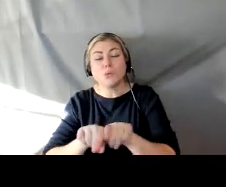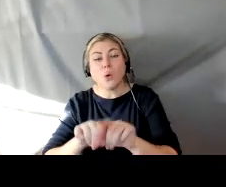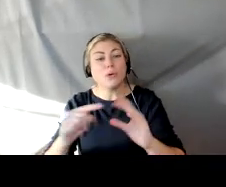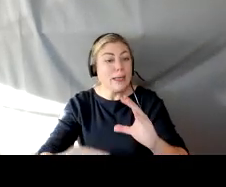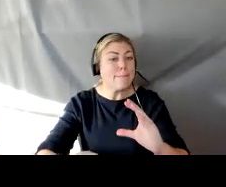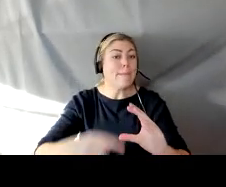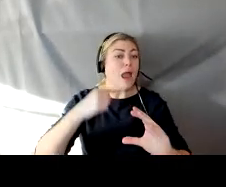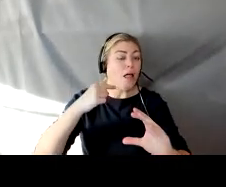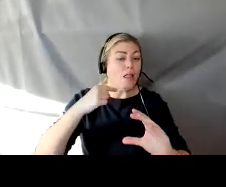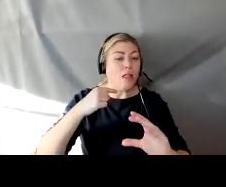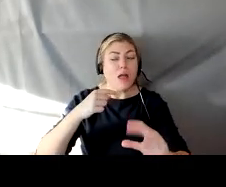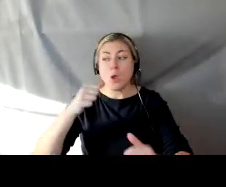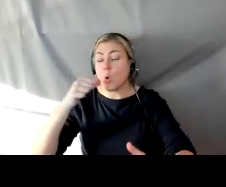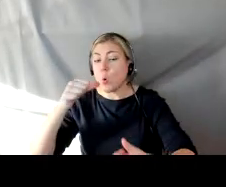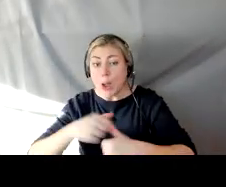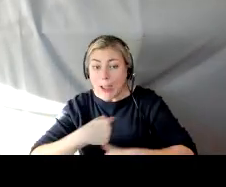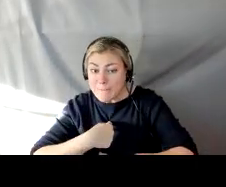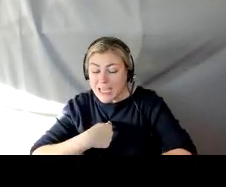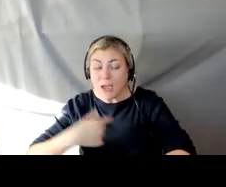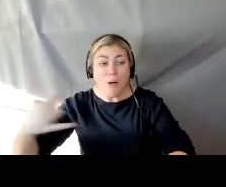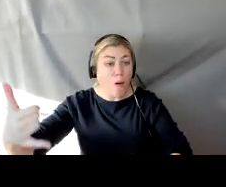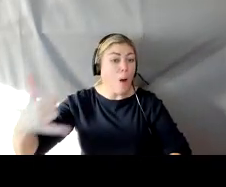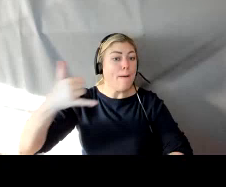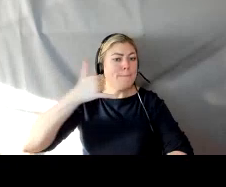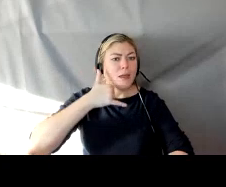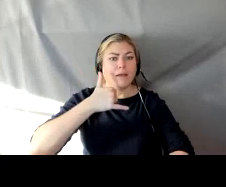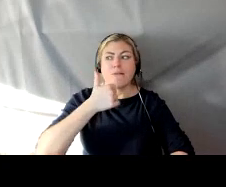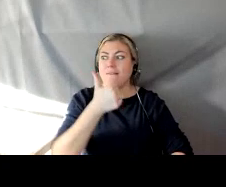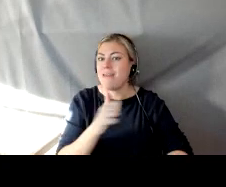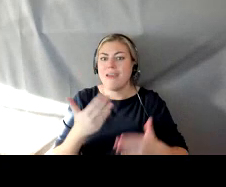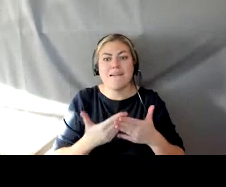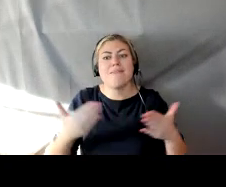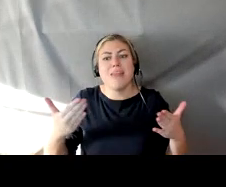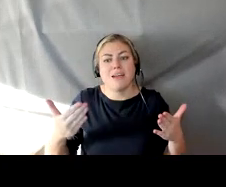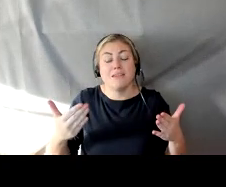we will take into the consideration anything you add tonight at this meeting.